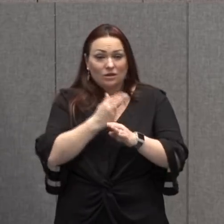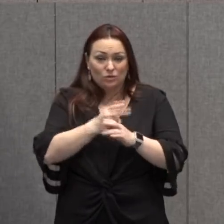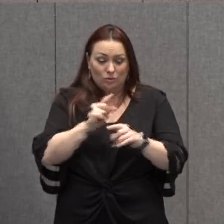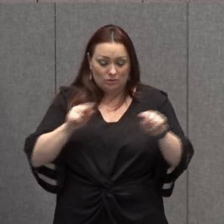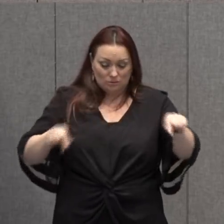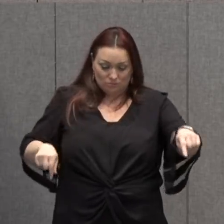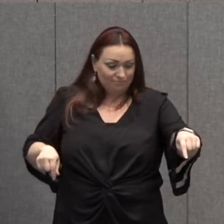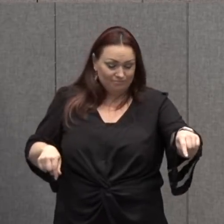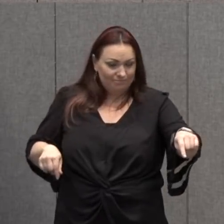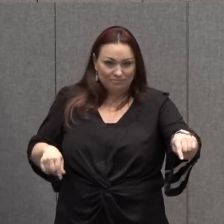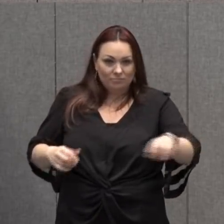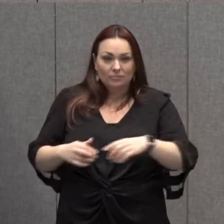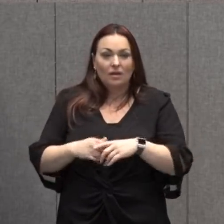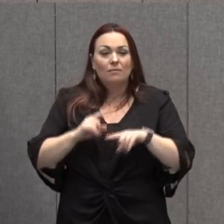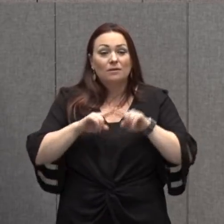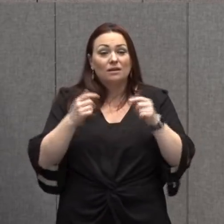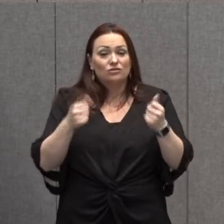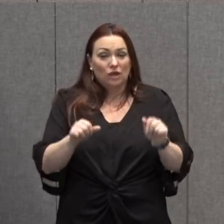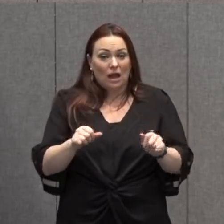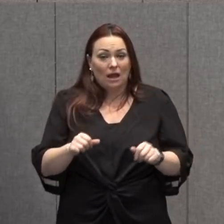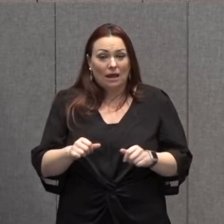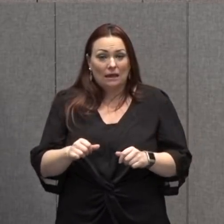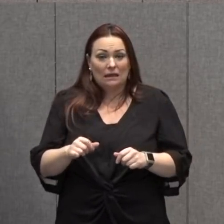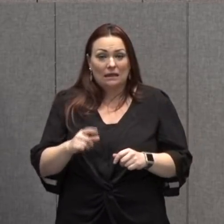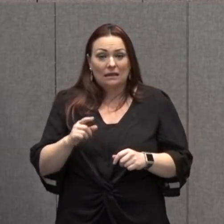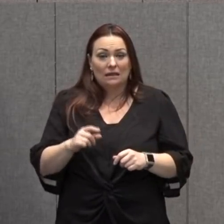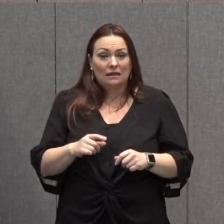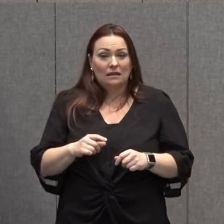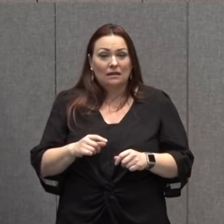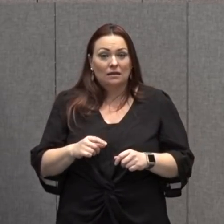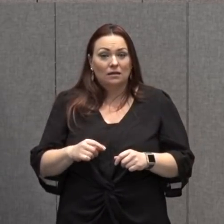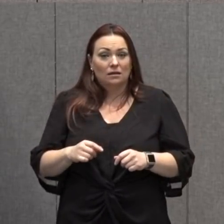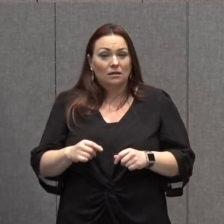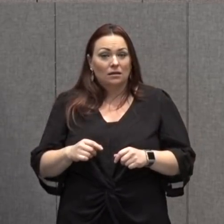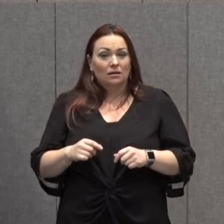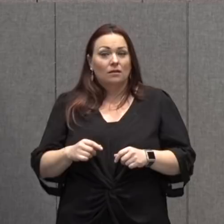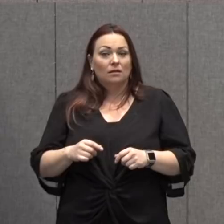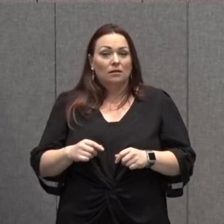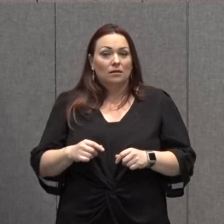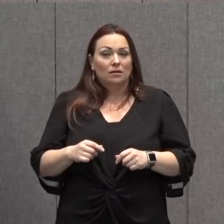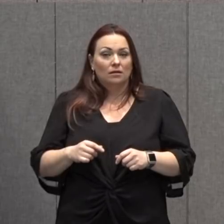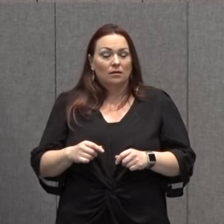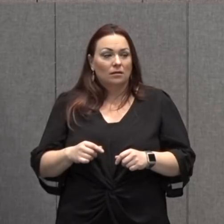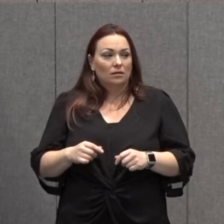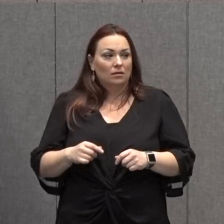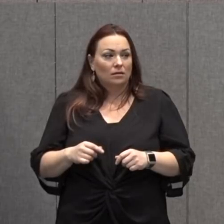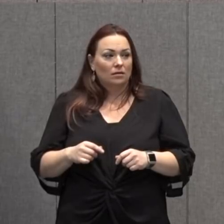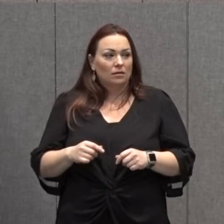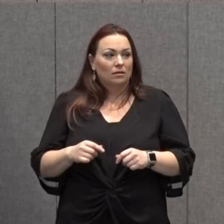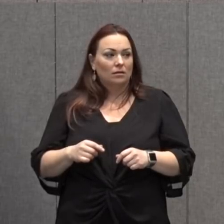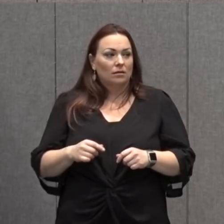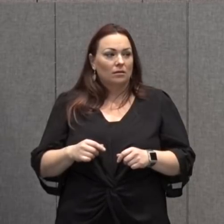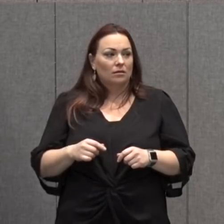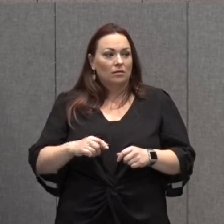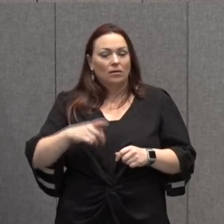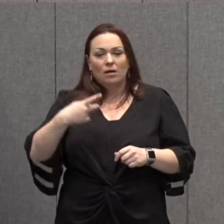I'm gonna try this one. Pop. Walk pop. - A walk pop? Pop walk?